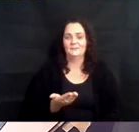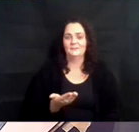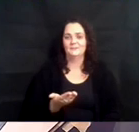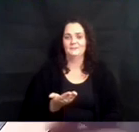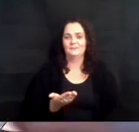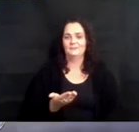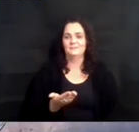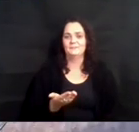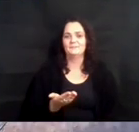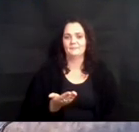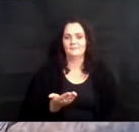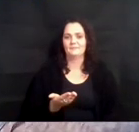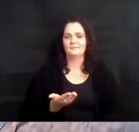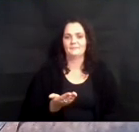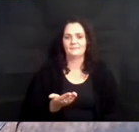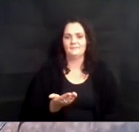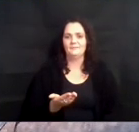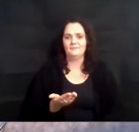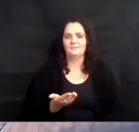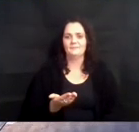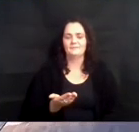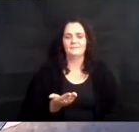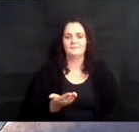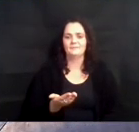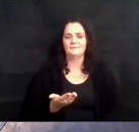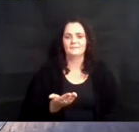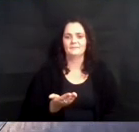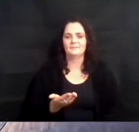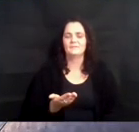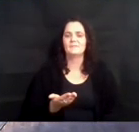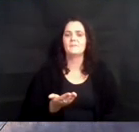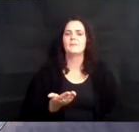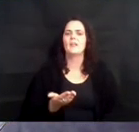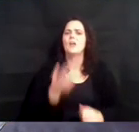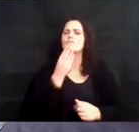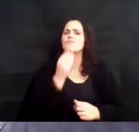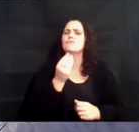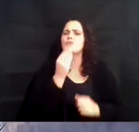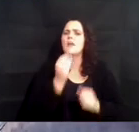that's pointing down at that brown paper that I've got, alright. And, I'm setting it down on brown paper just so it's easy